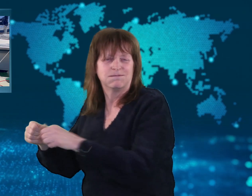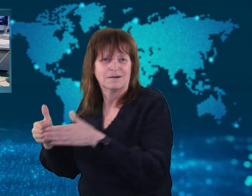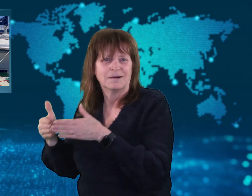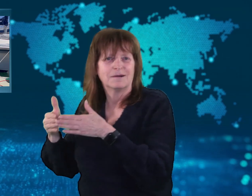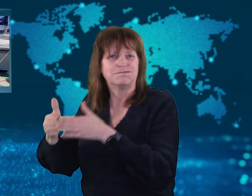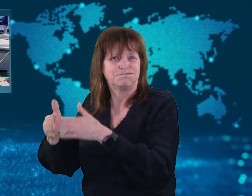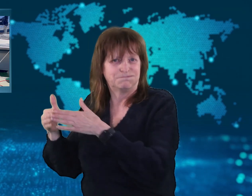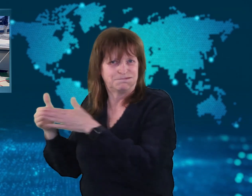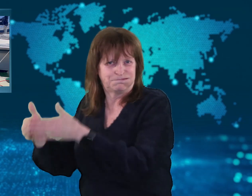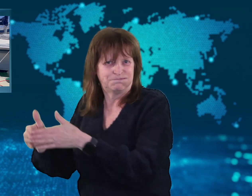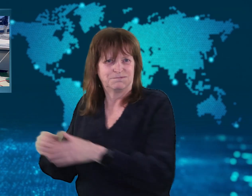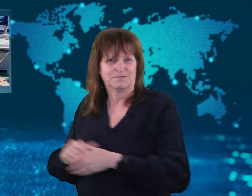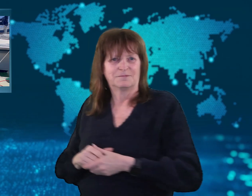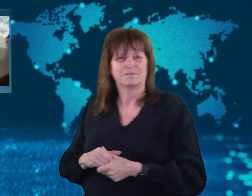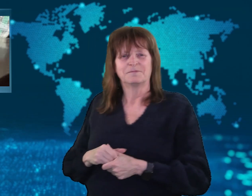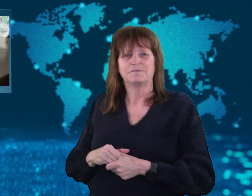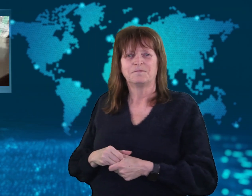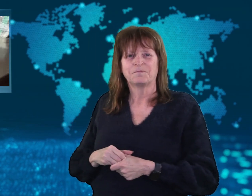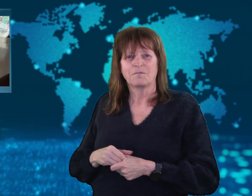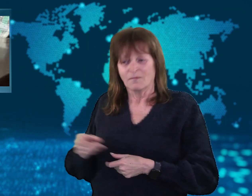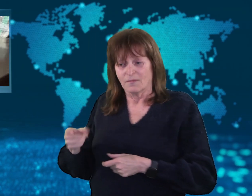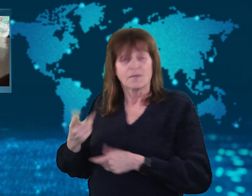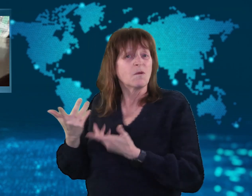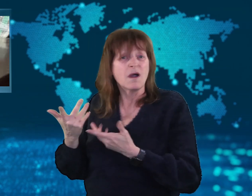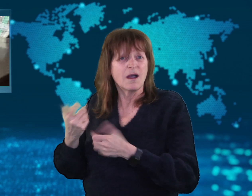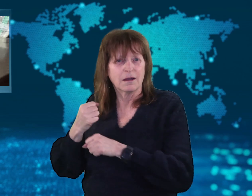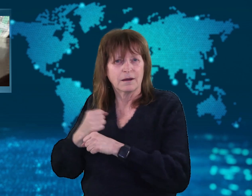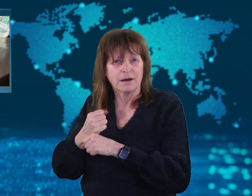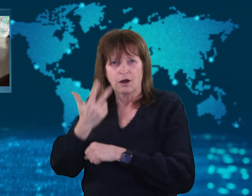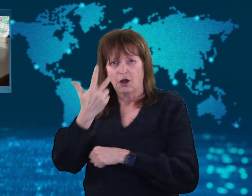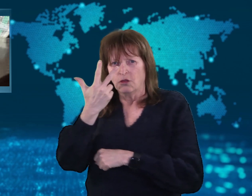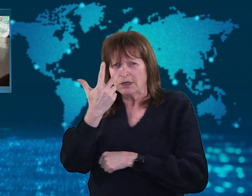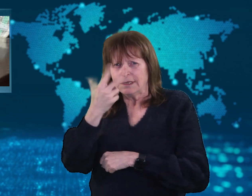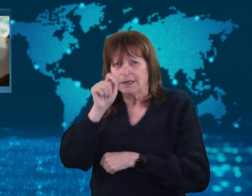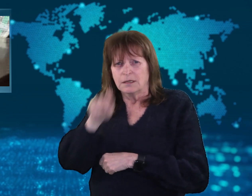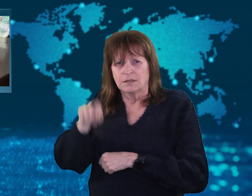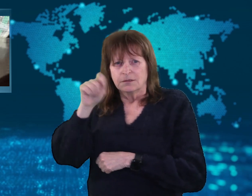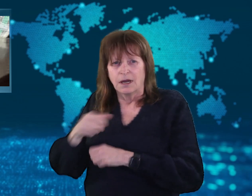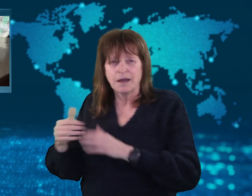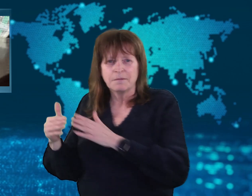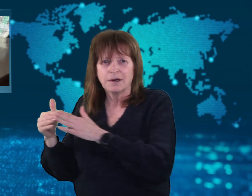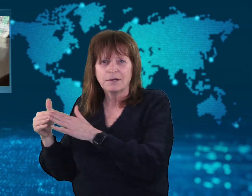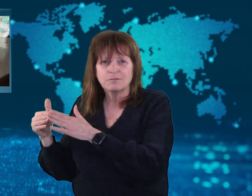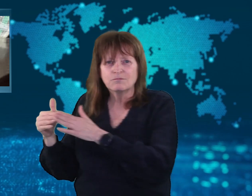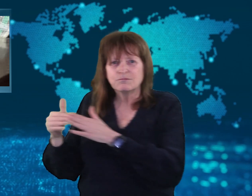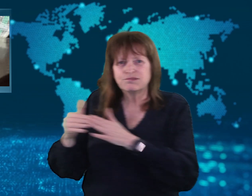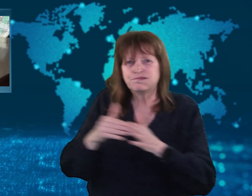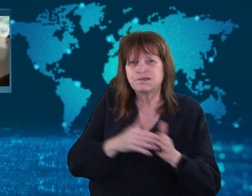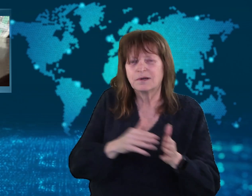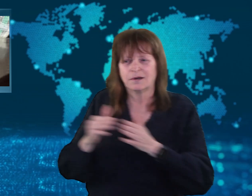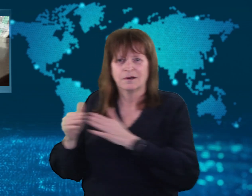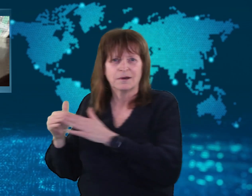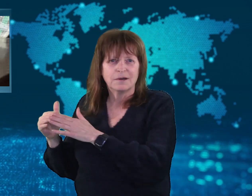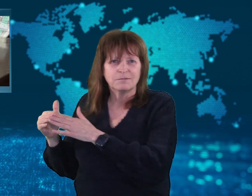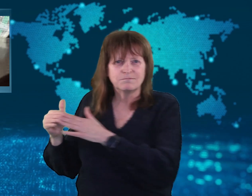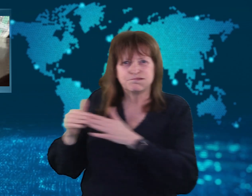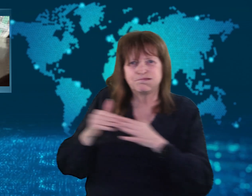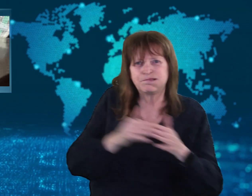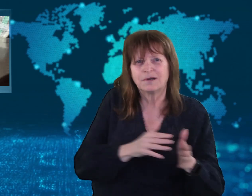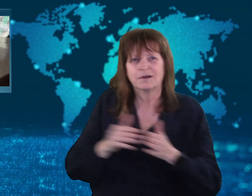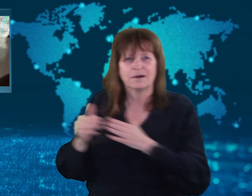They had made three trips out to sea to collect the drugs.